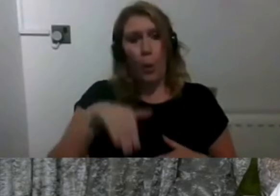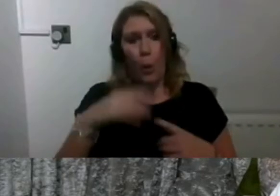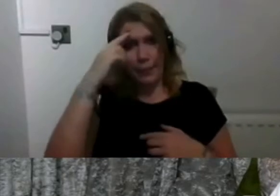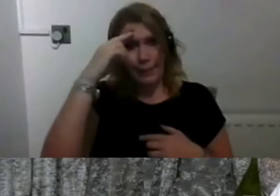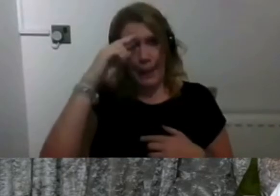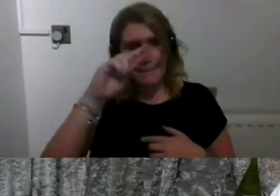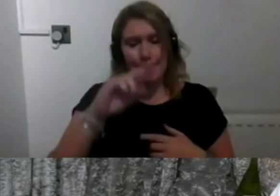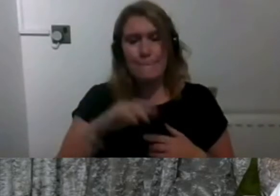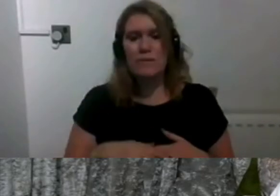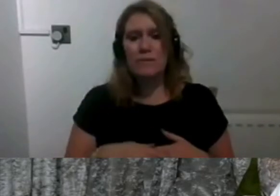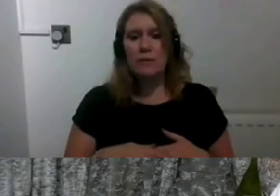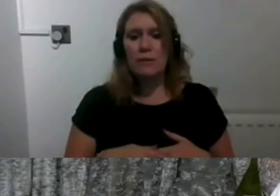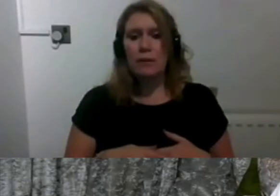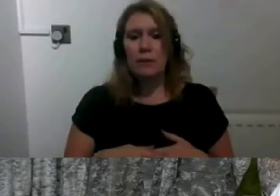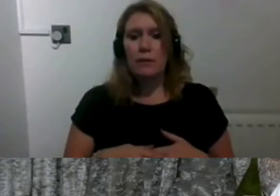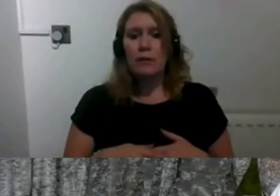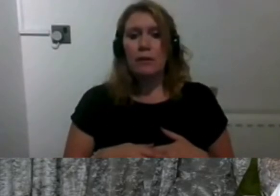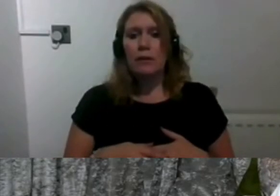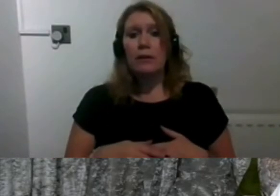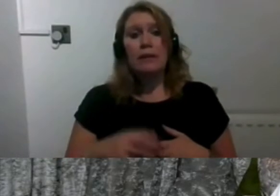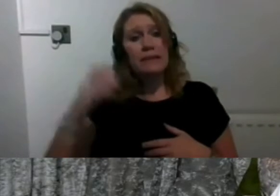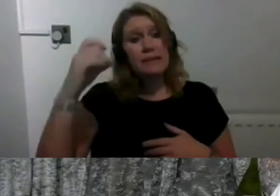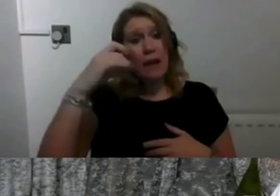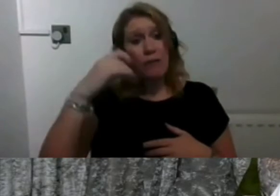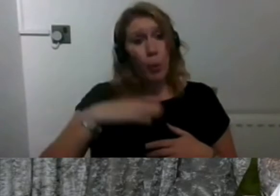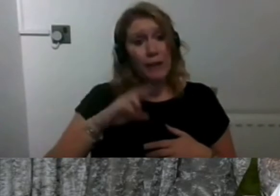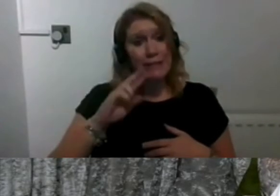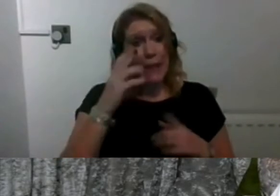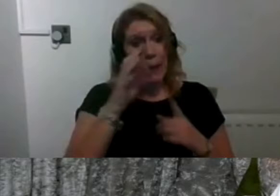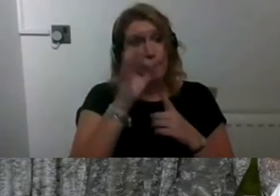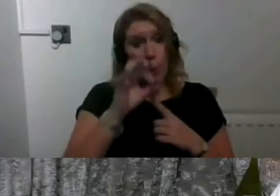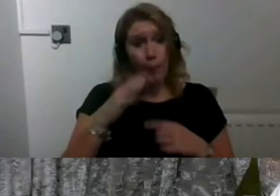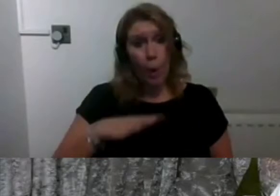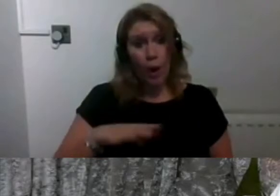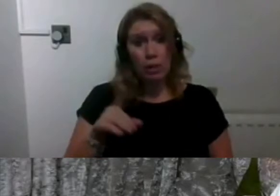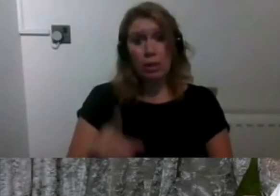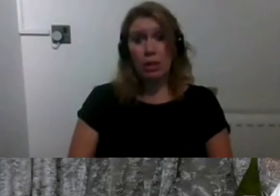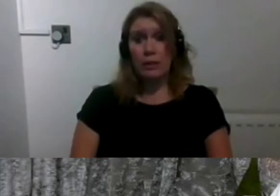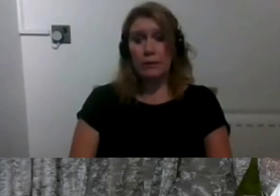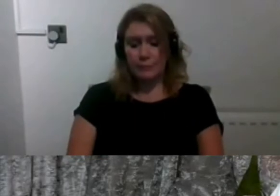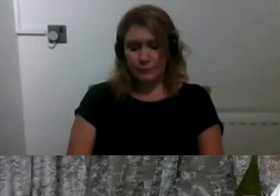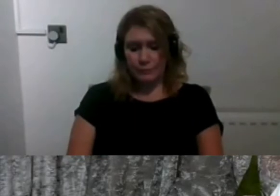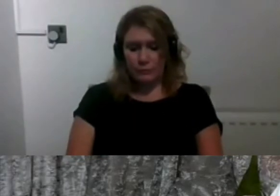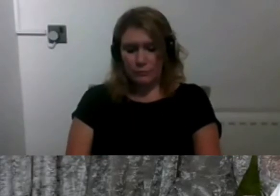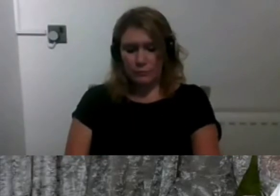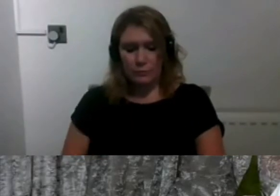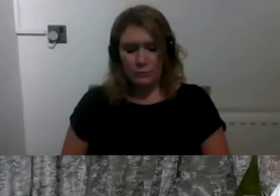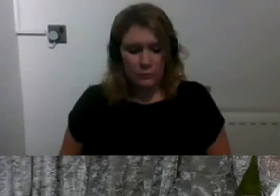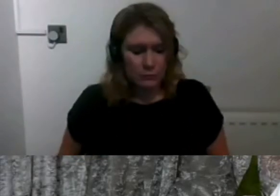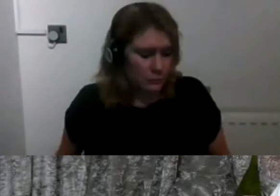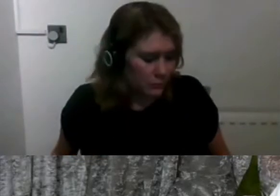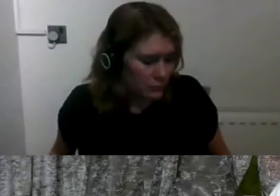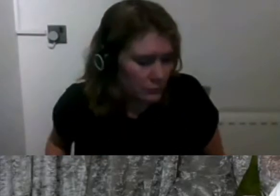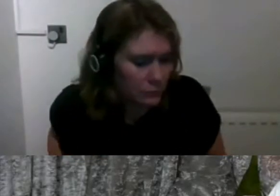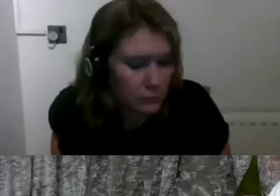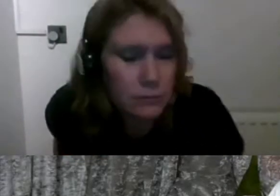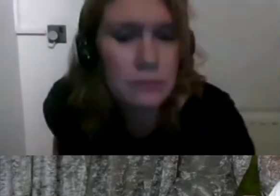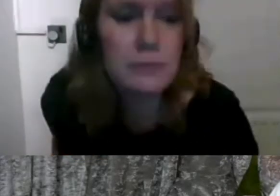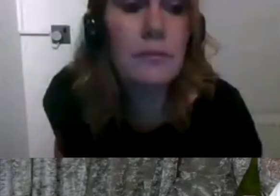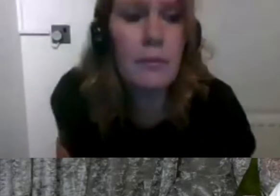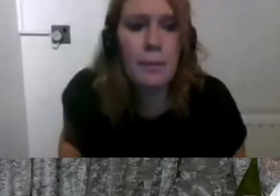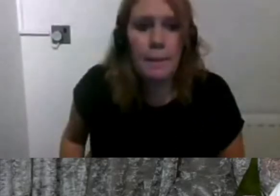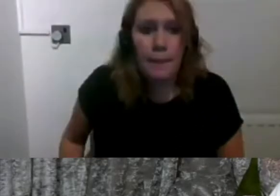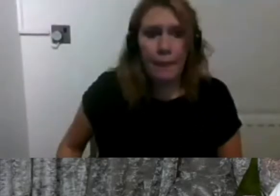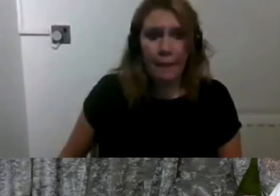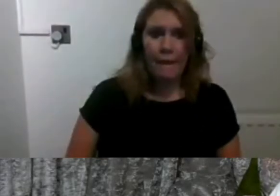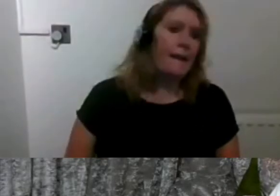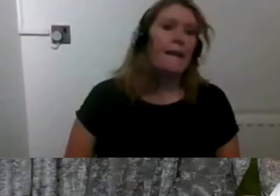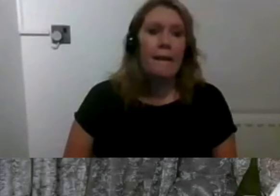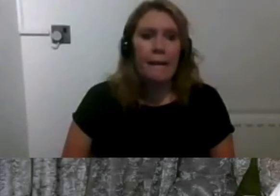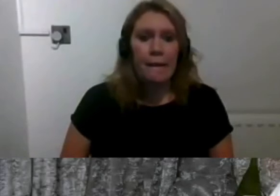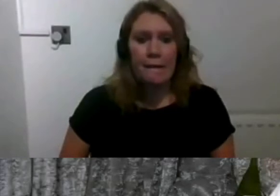do a second poem next?